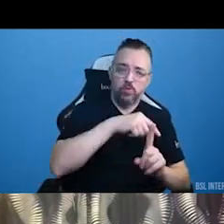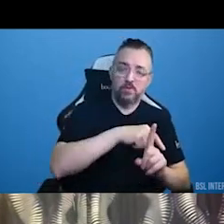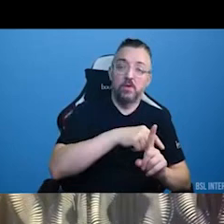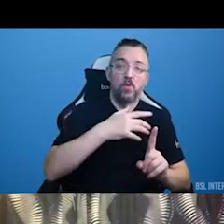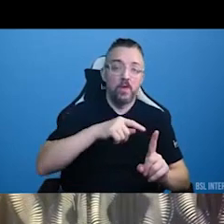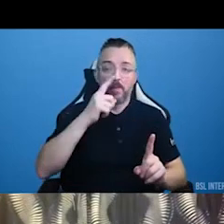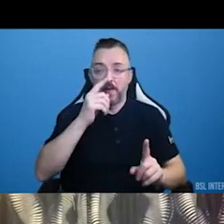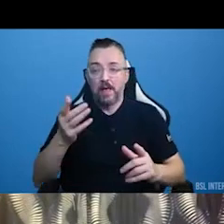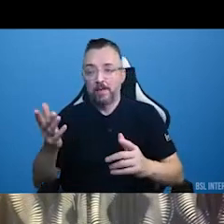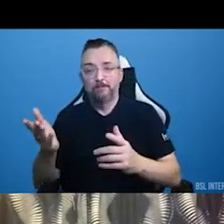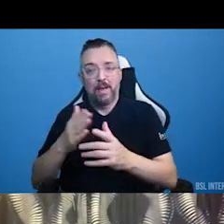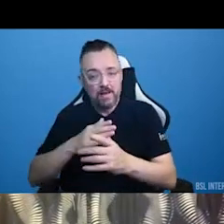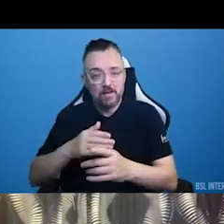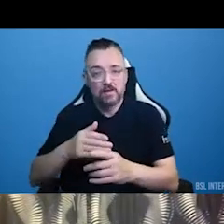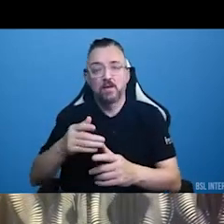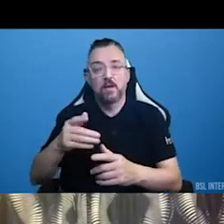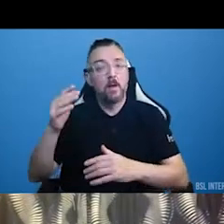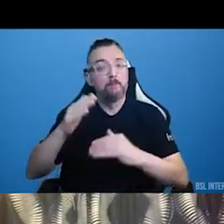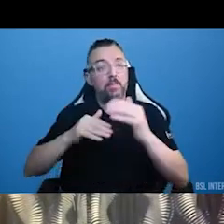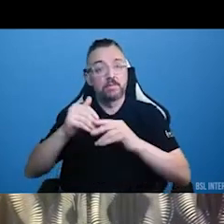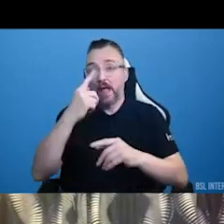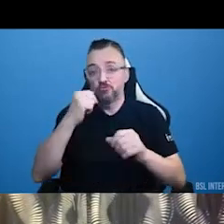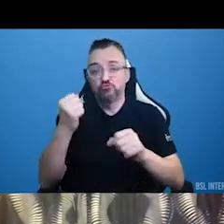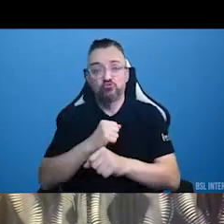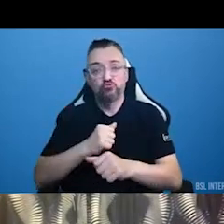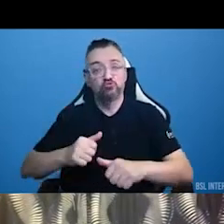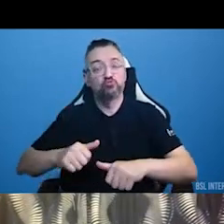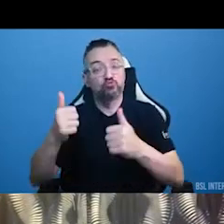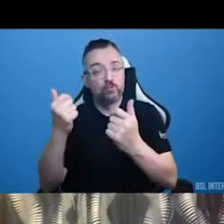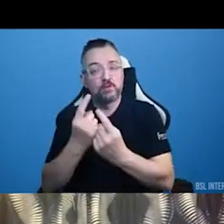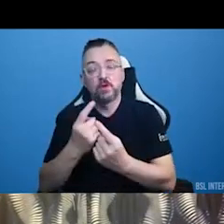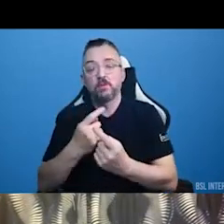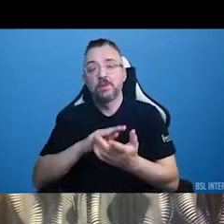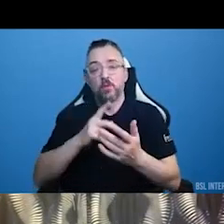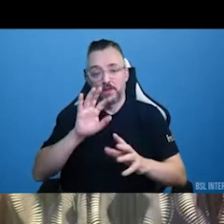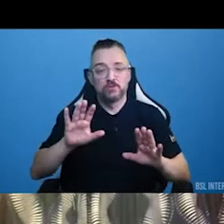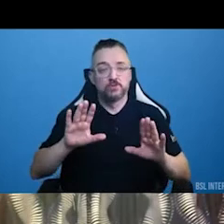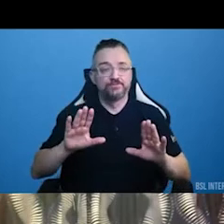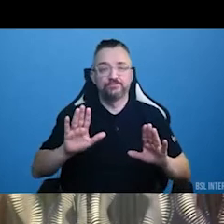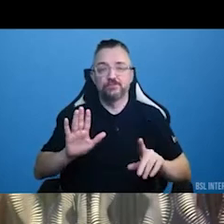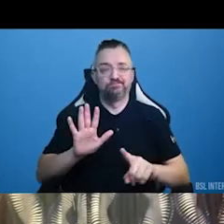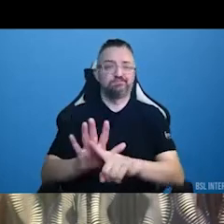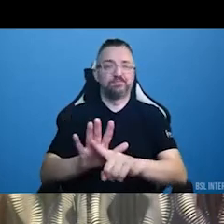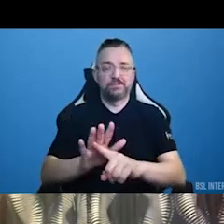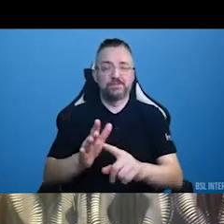Buildings can actually start to do good. We can stop the damage control that sustainable design and net zero is.